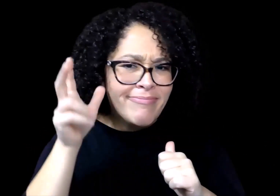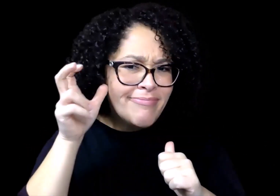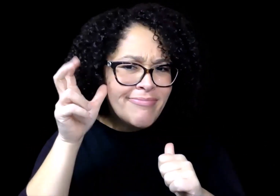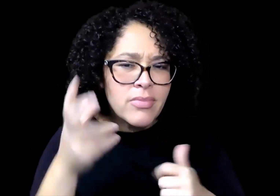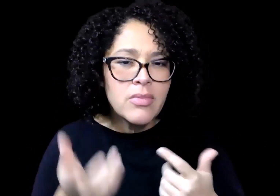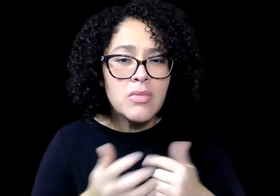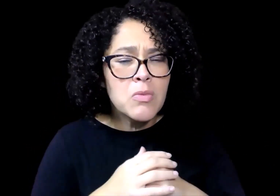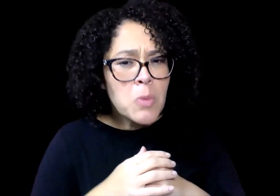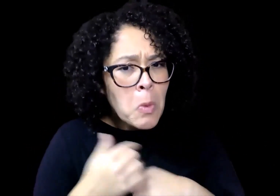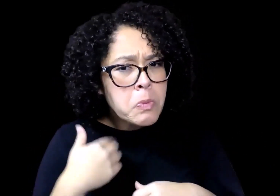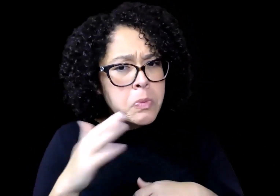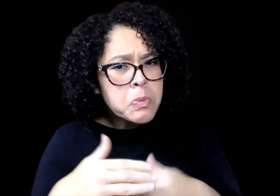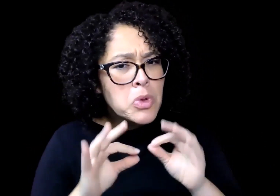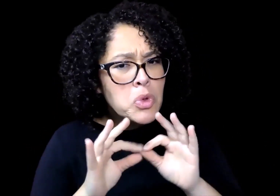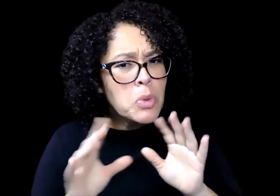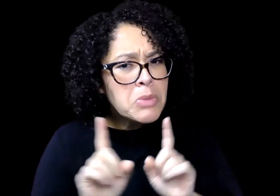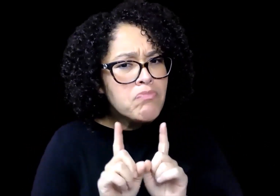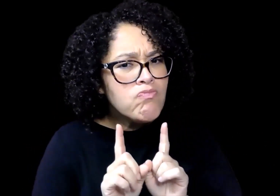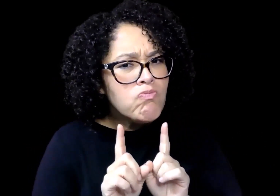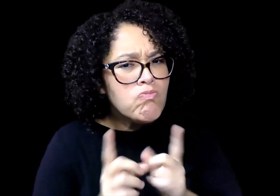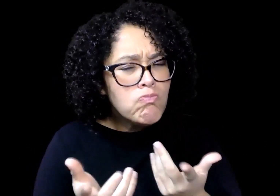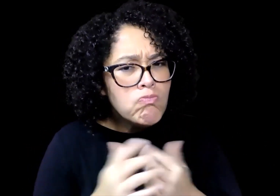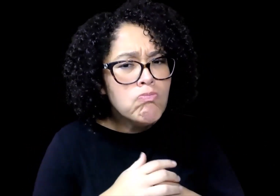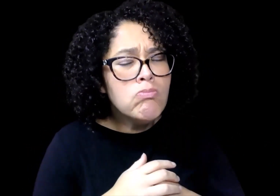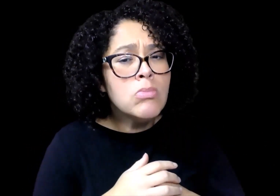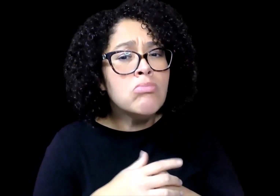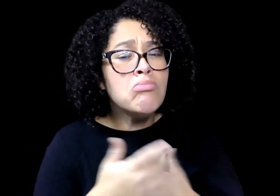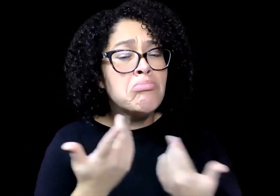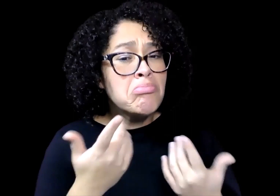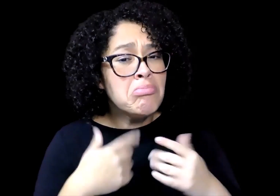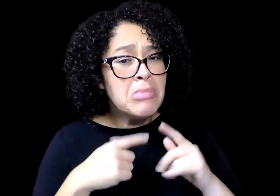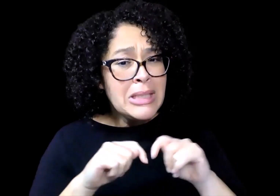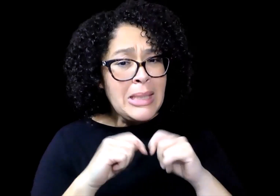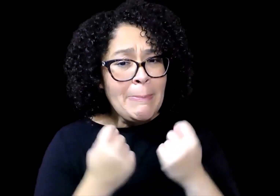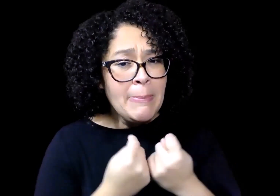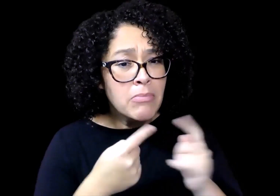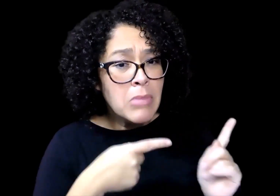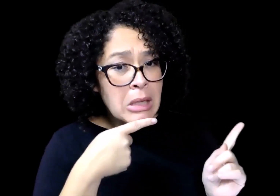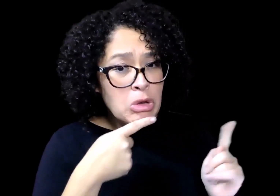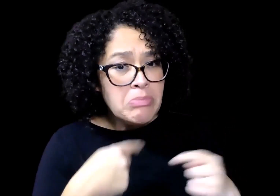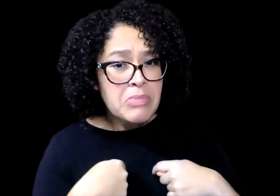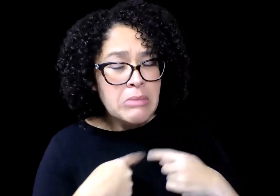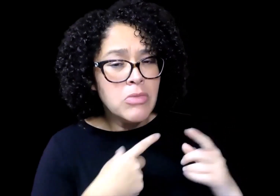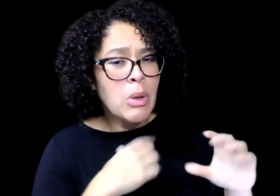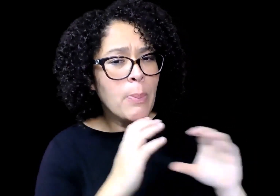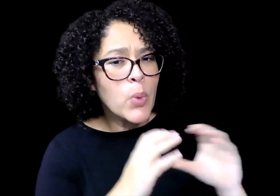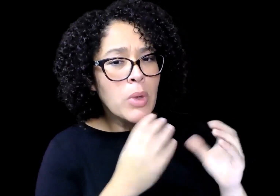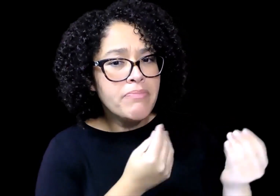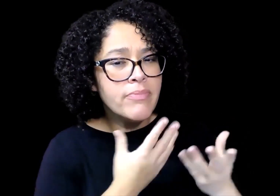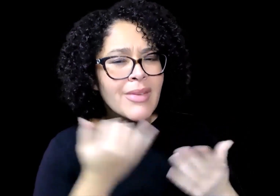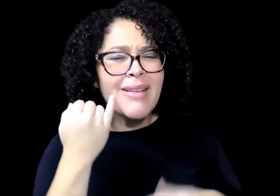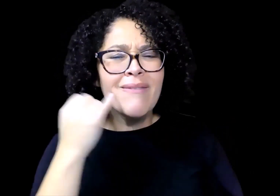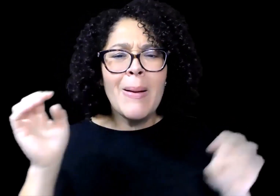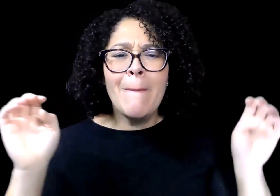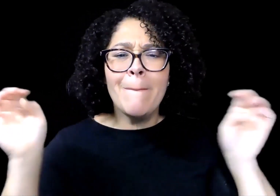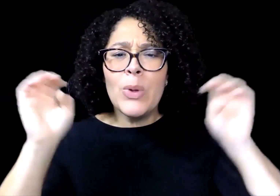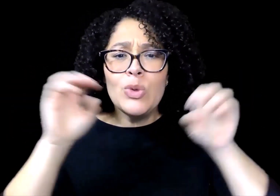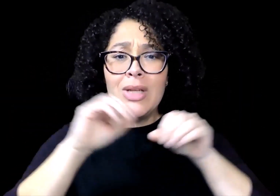of questions like about uh how I would hear things and I said well I'd have an interpreter if I were